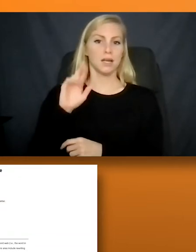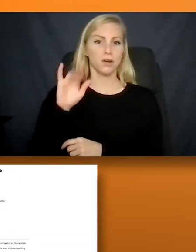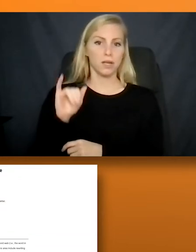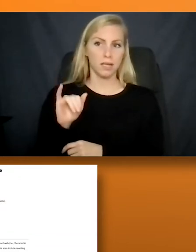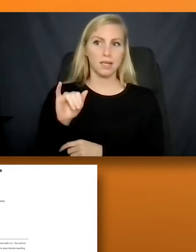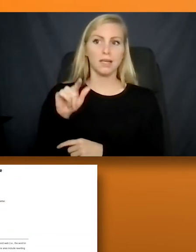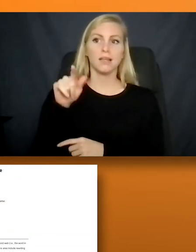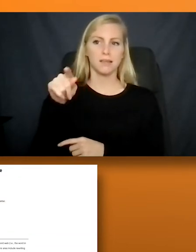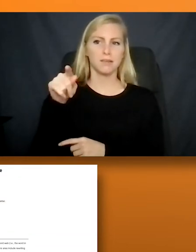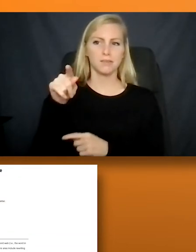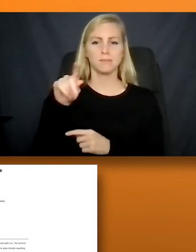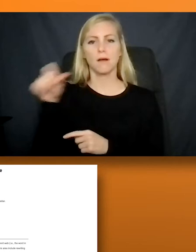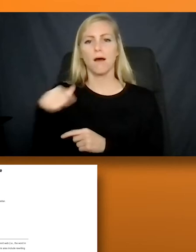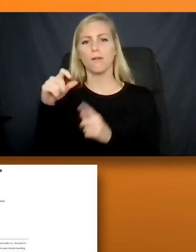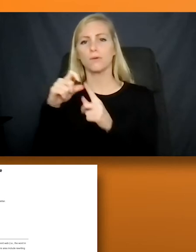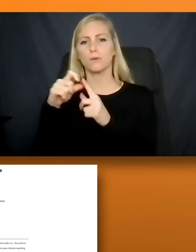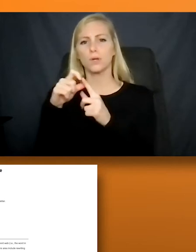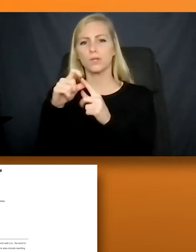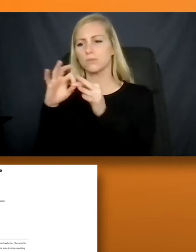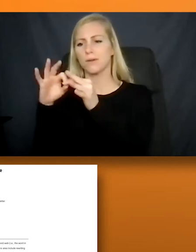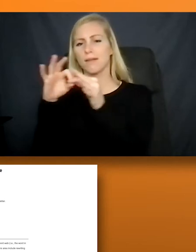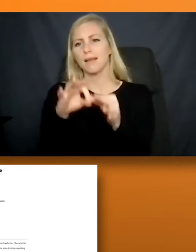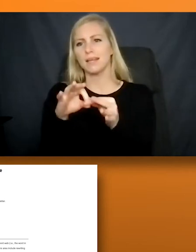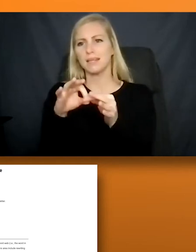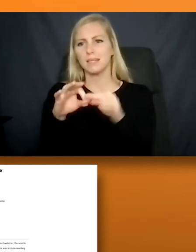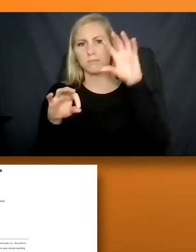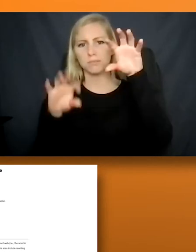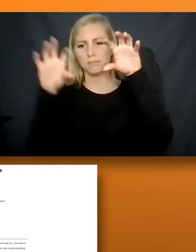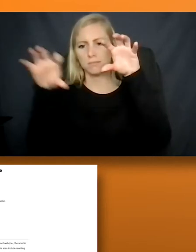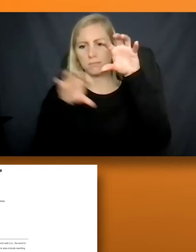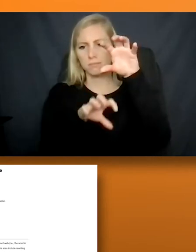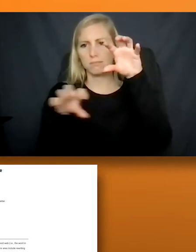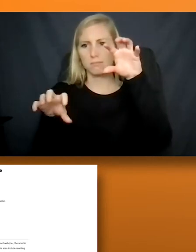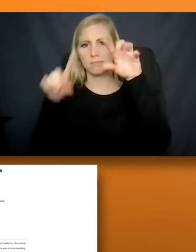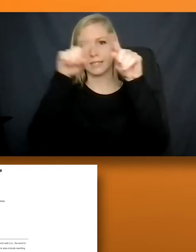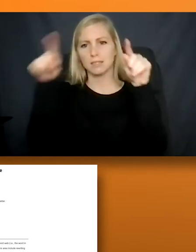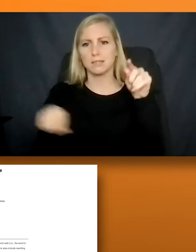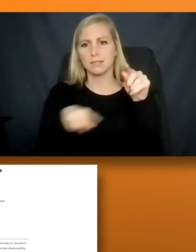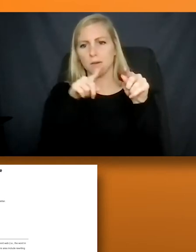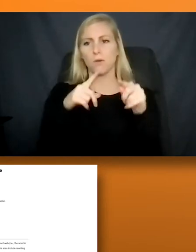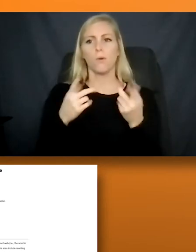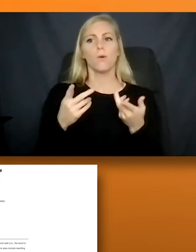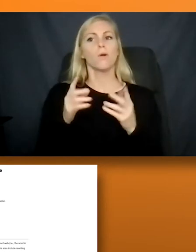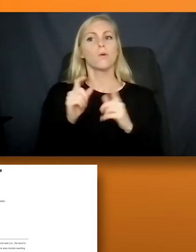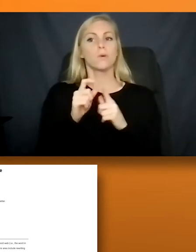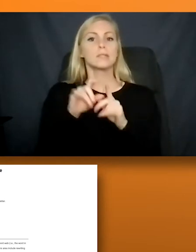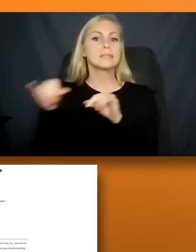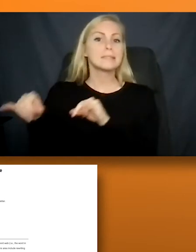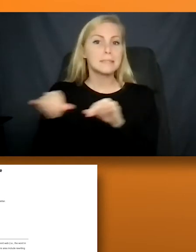So letter writing, envelope, stamps. Kind of gives them almost synonyms or things